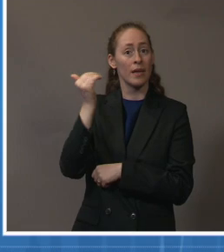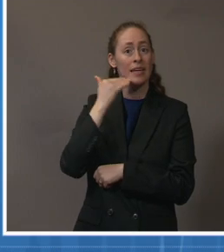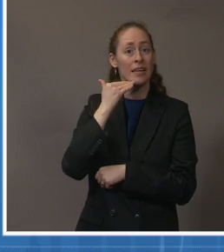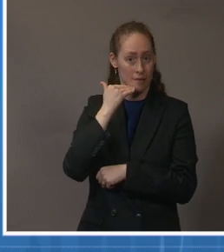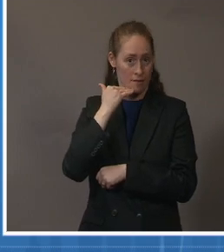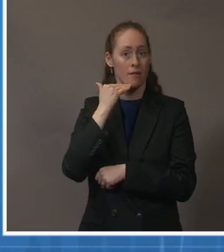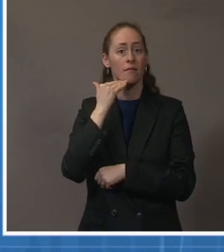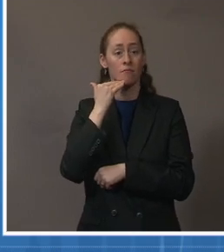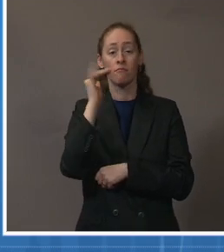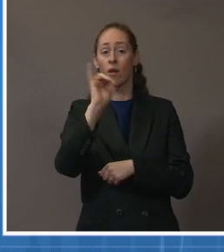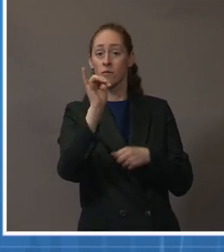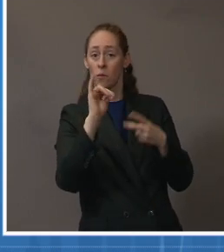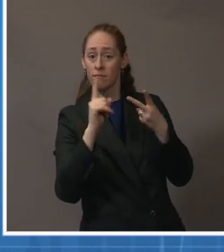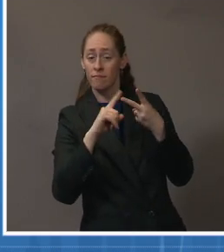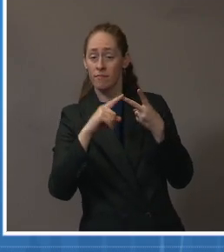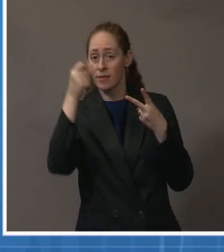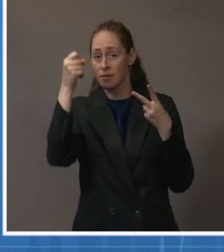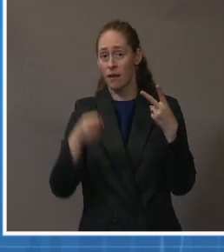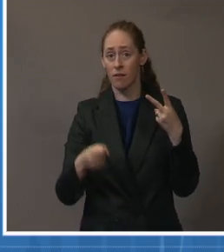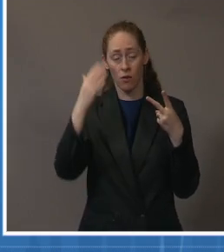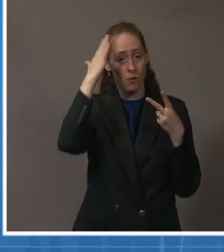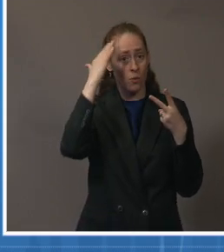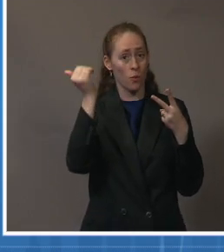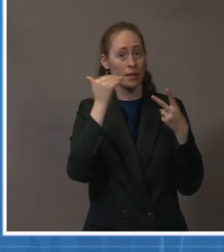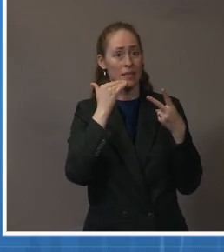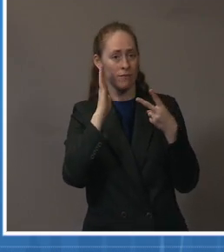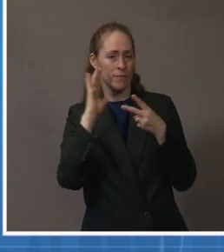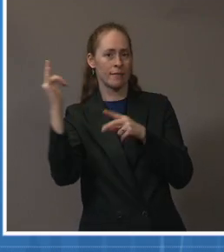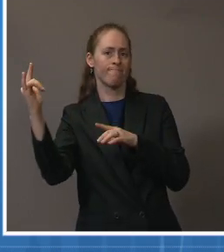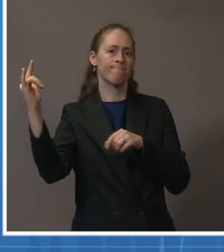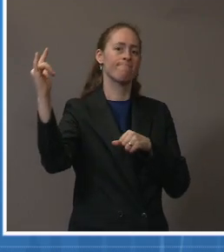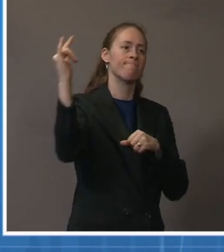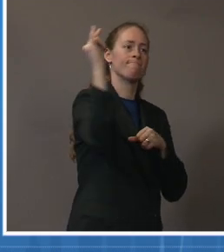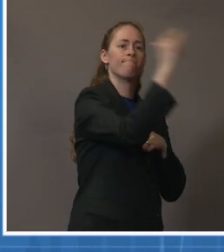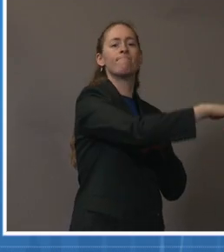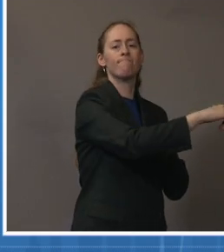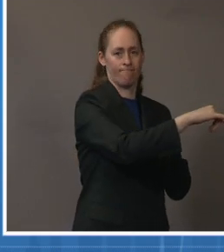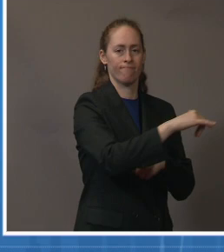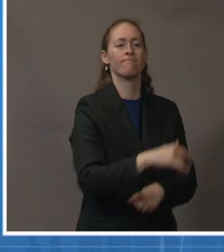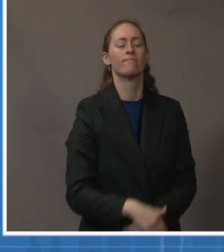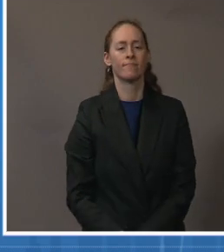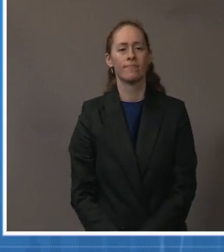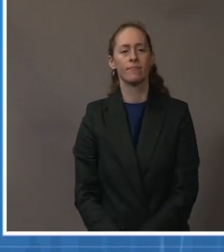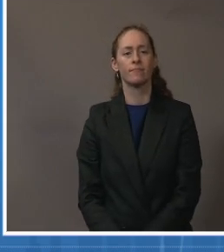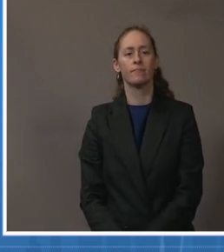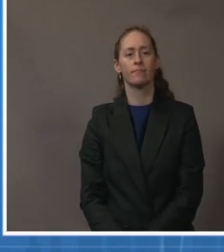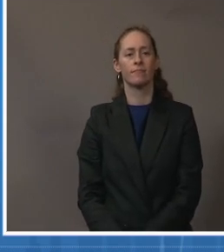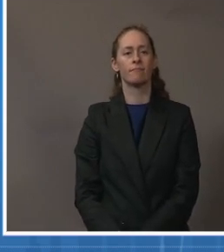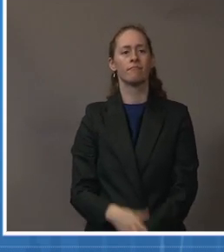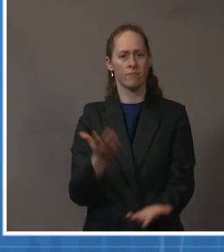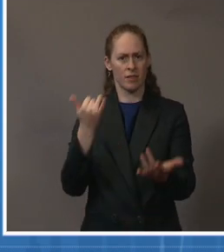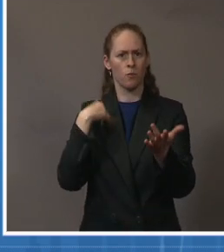This is just the beginning. We expect a regular cadence of shipments around the world across the next several weeks.